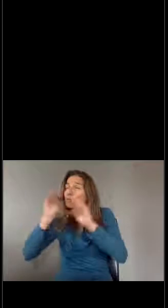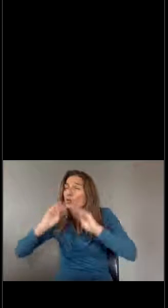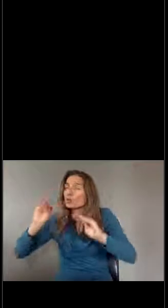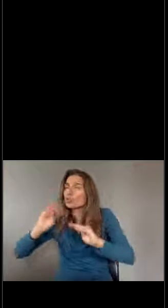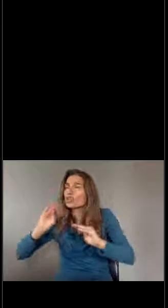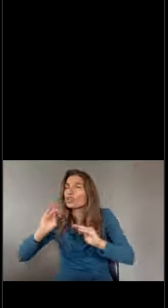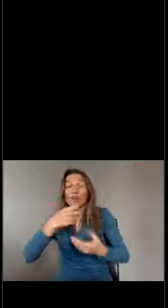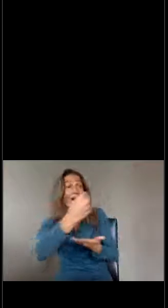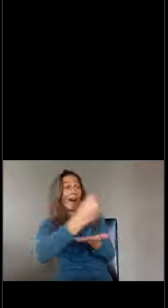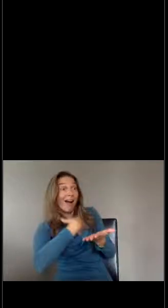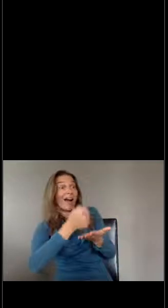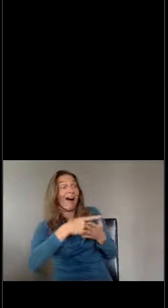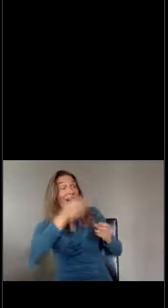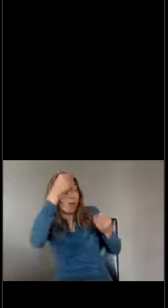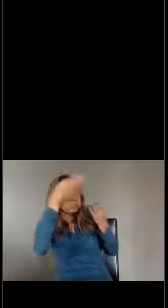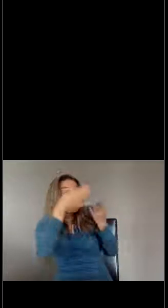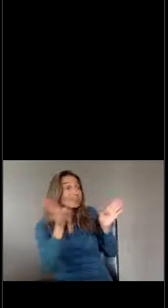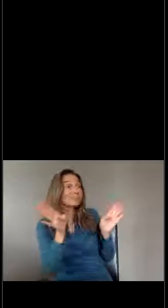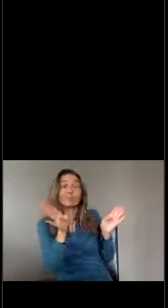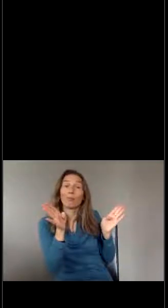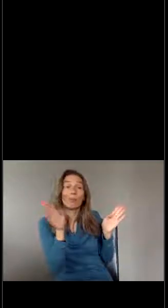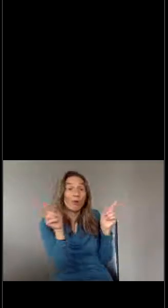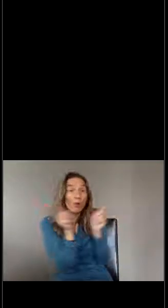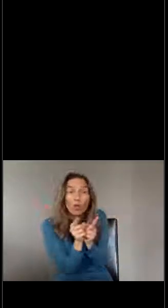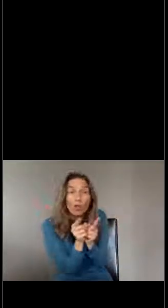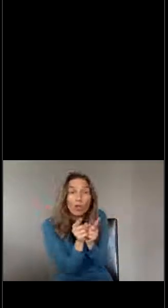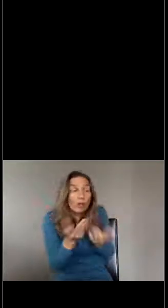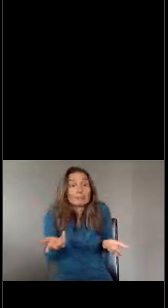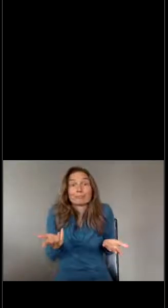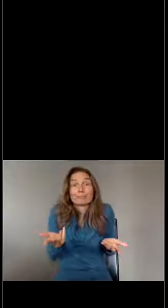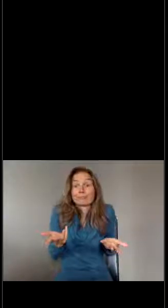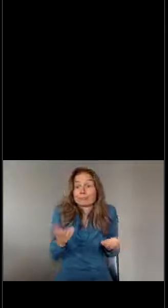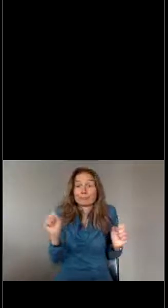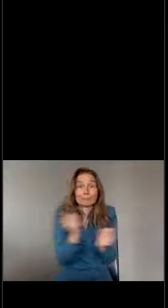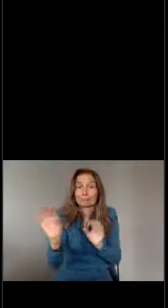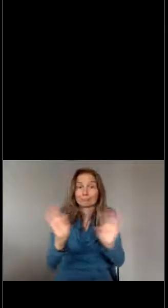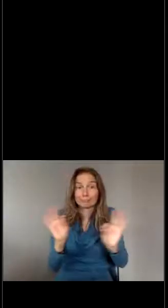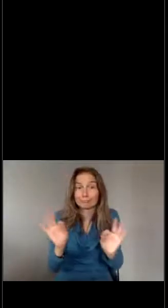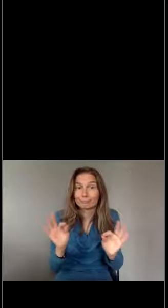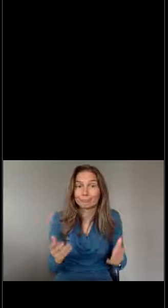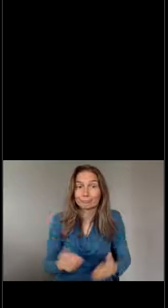Also a limited awareness of different programmes and strategies to minimize costs.